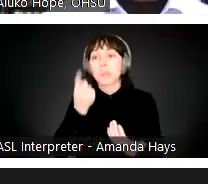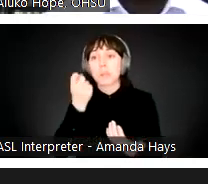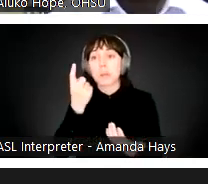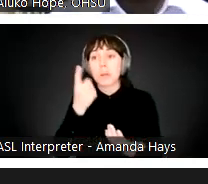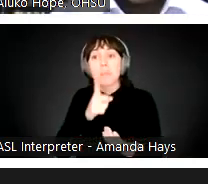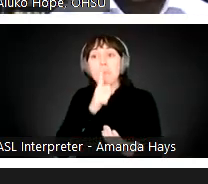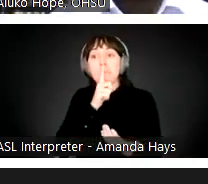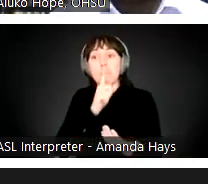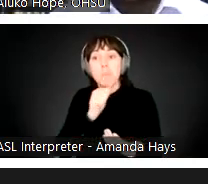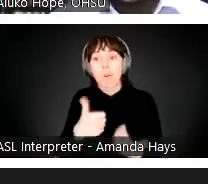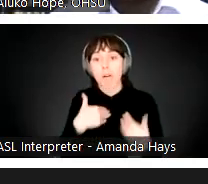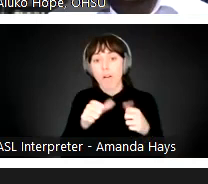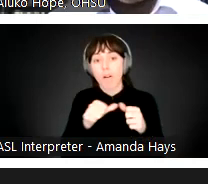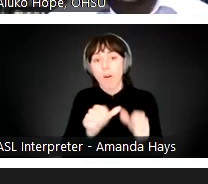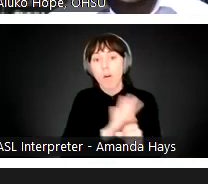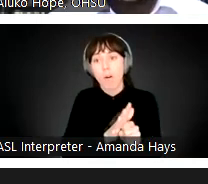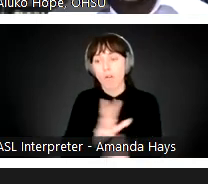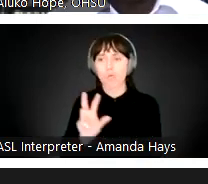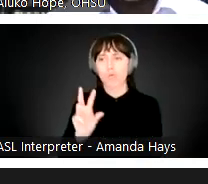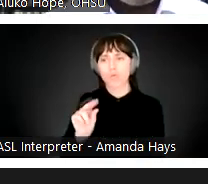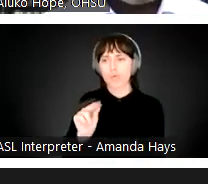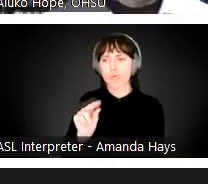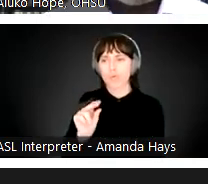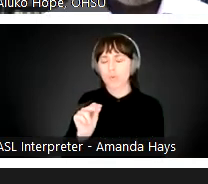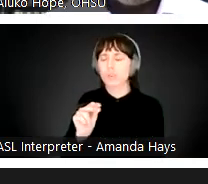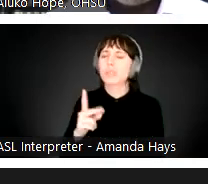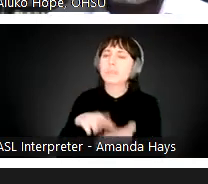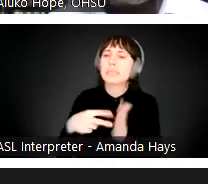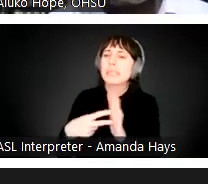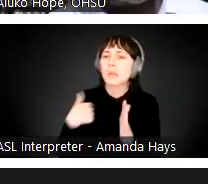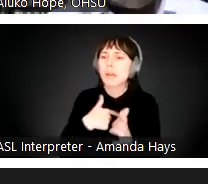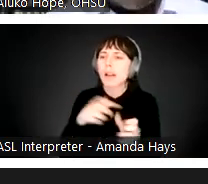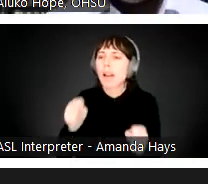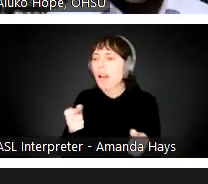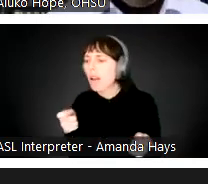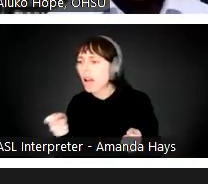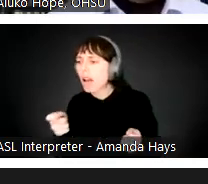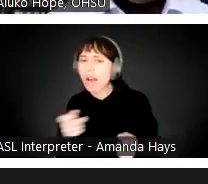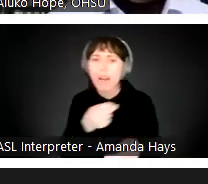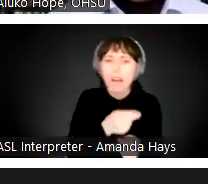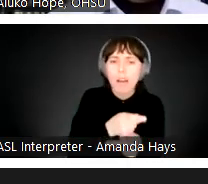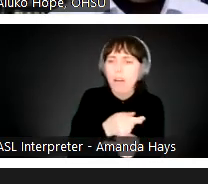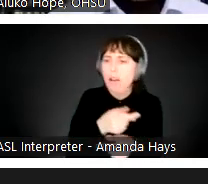just something that we can manage alongside the Long COVID. Next slide.